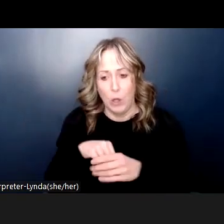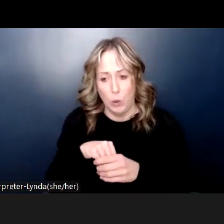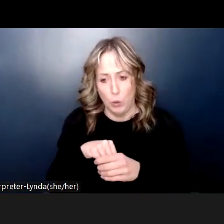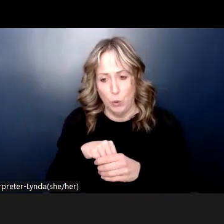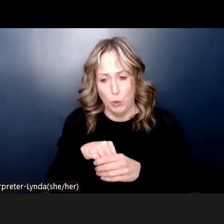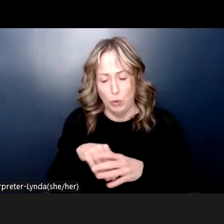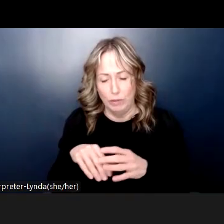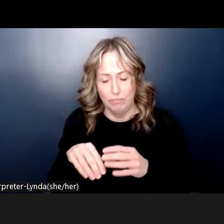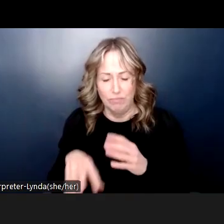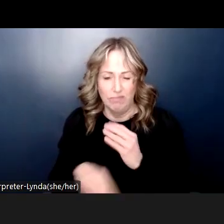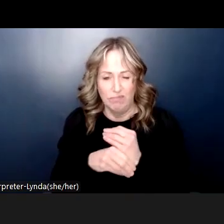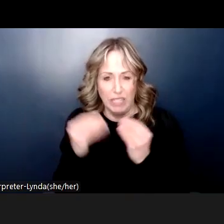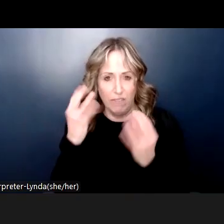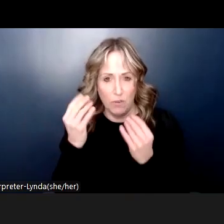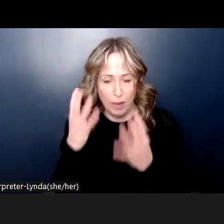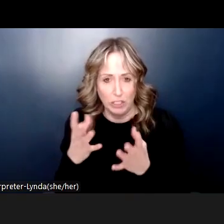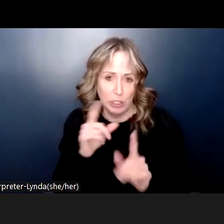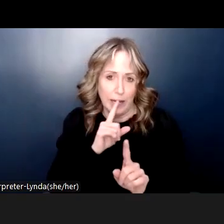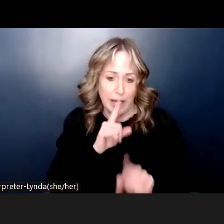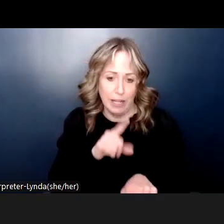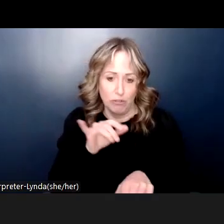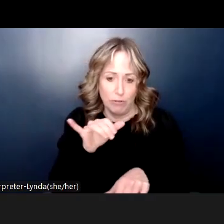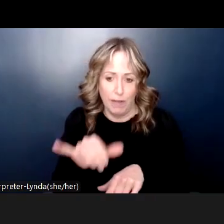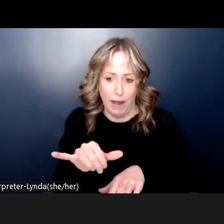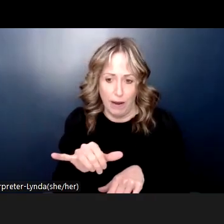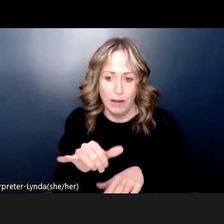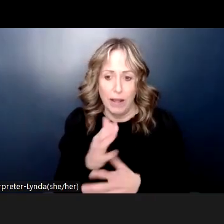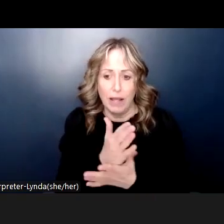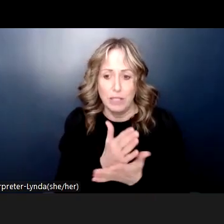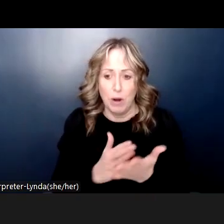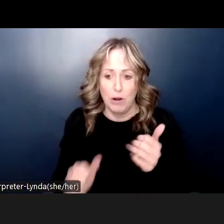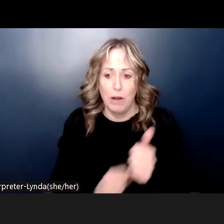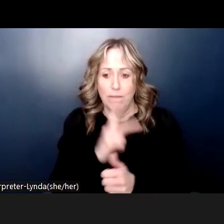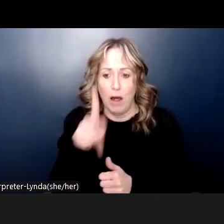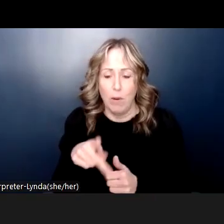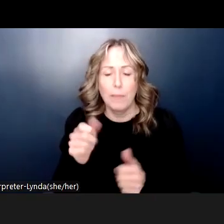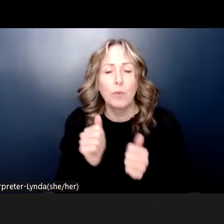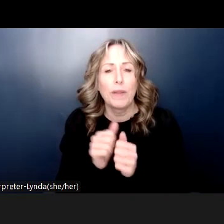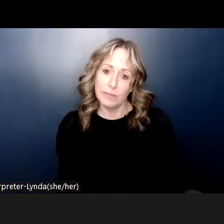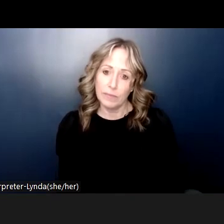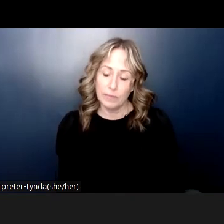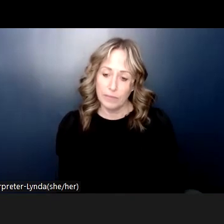We can answer that, as a part of our follow up with the meeting minutes, to the meeting,